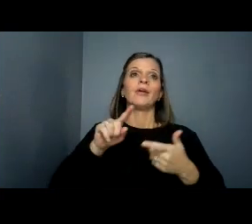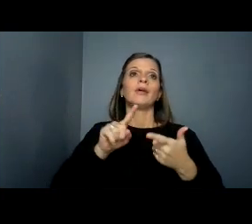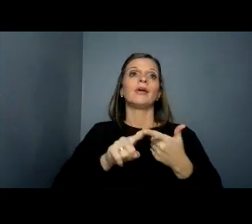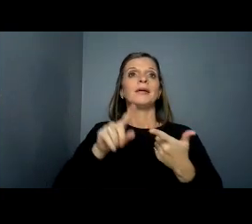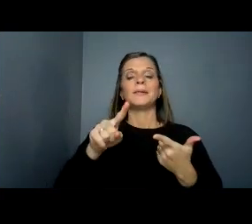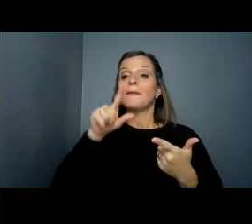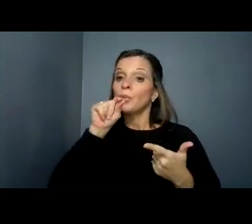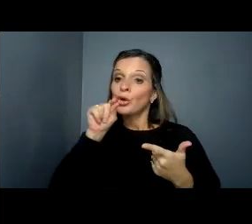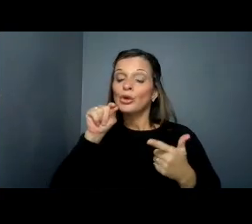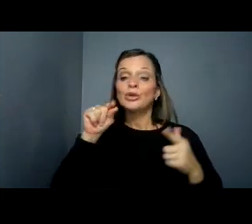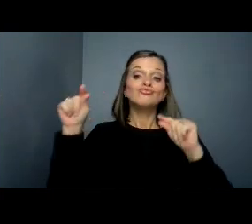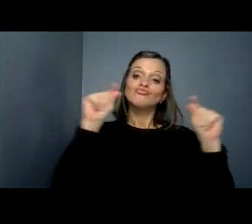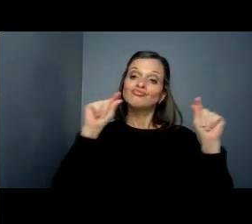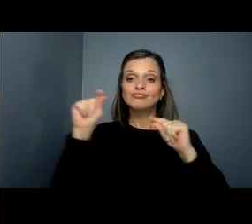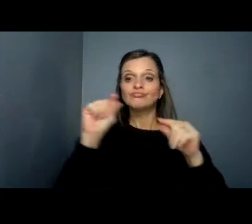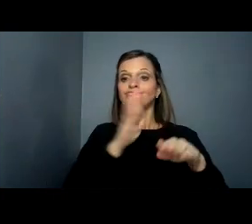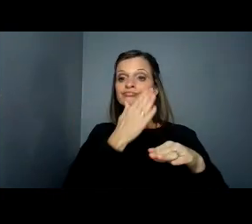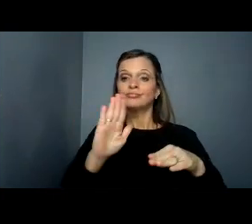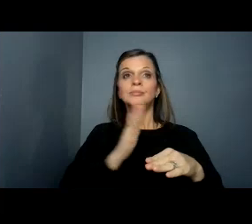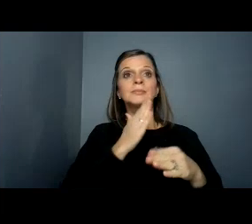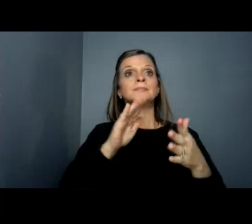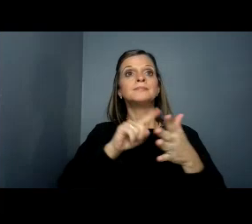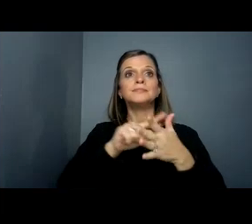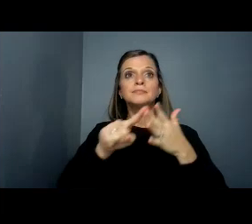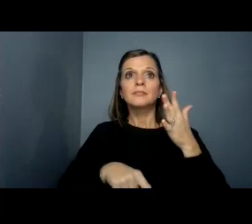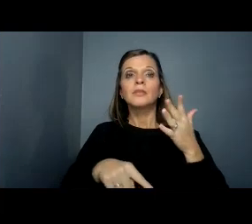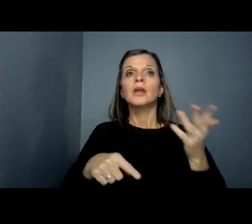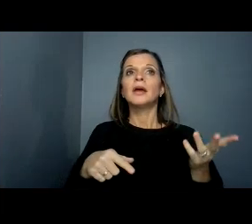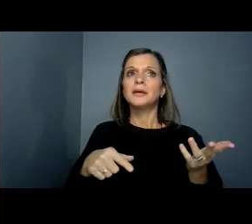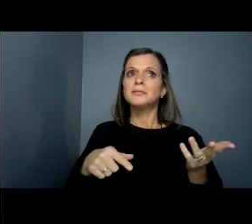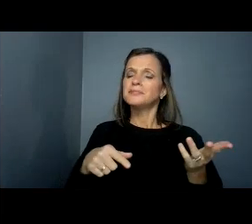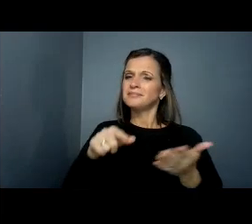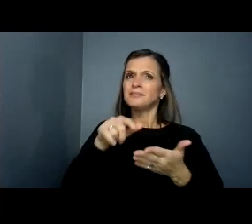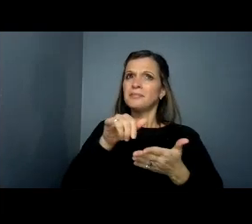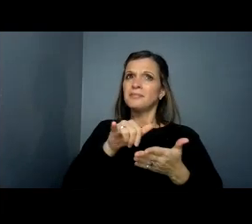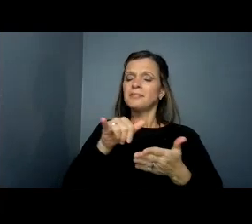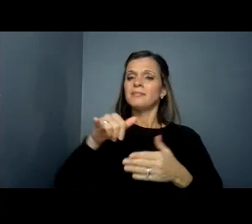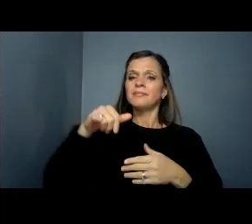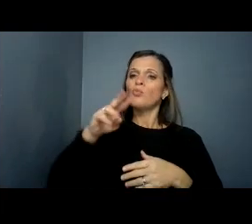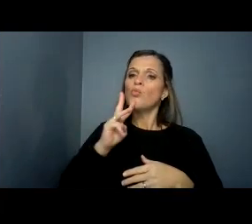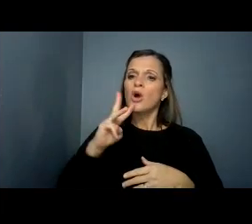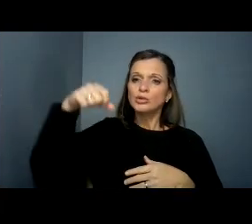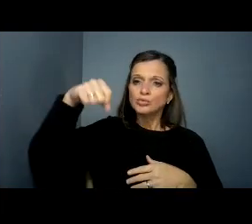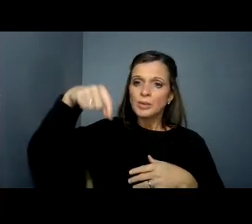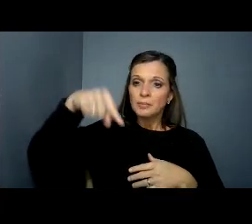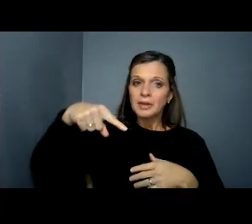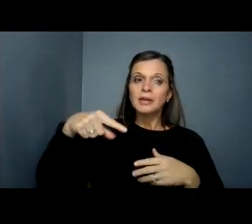has normal hearing can hear. But the interesting part is.